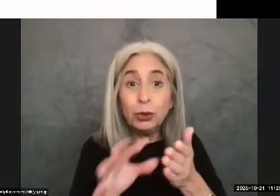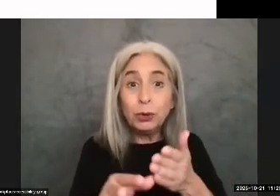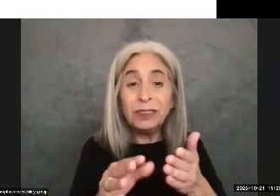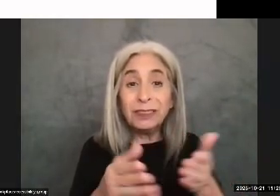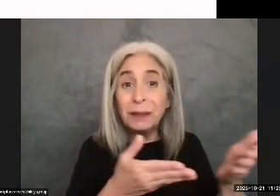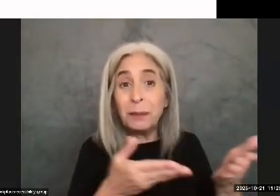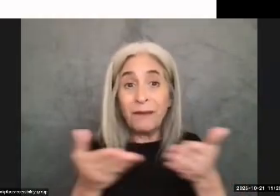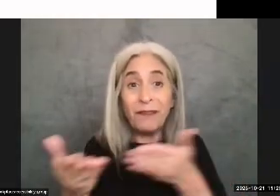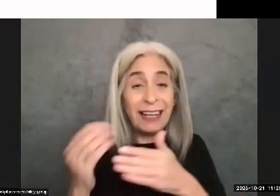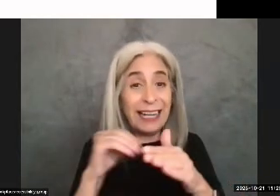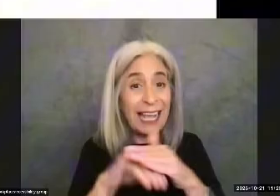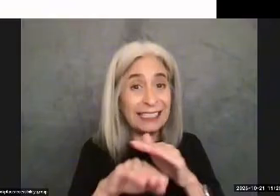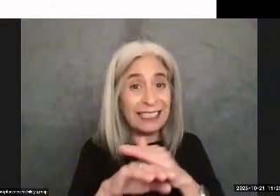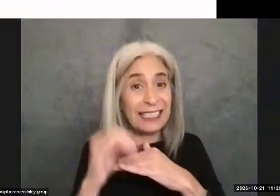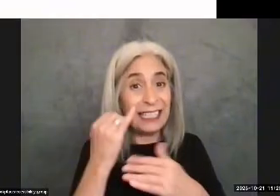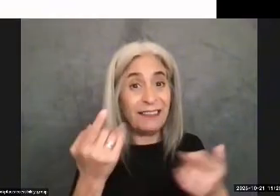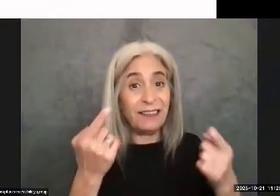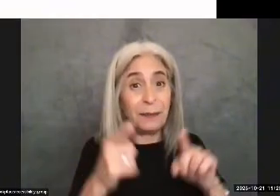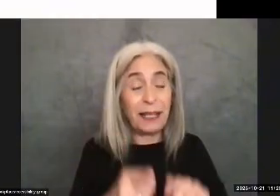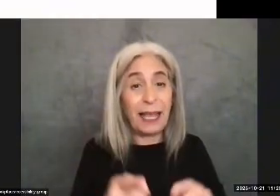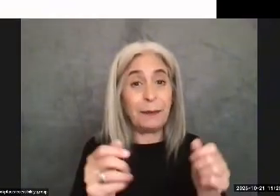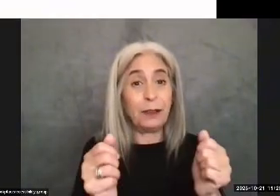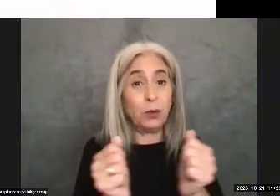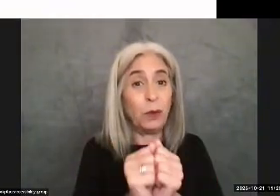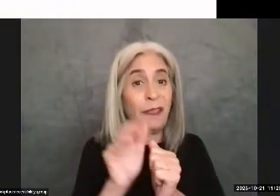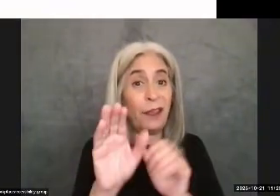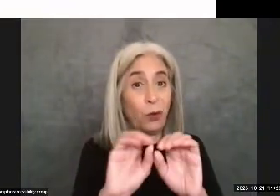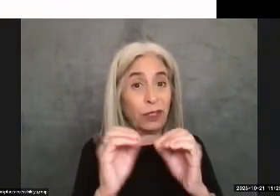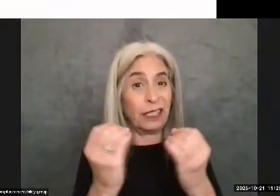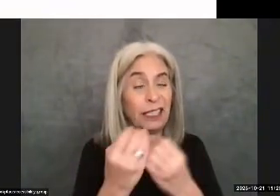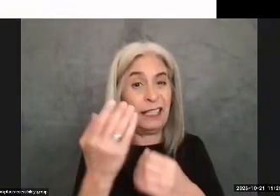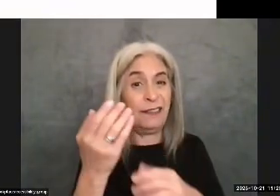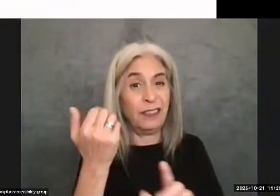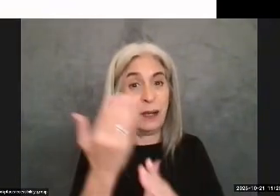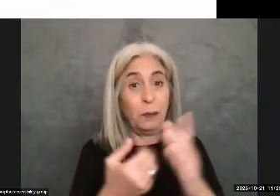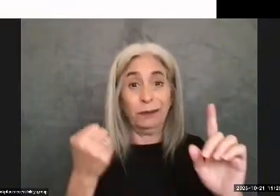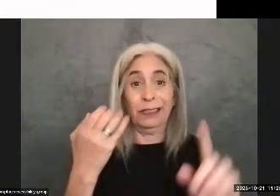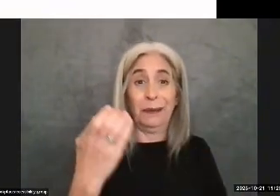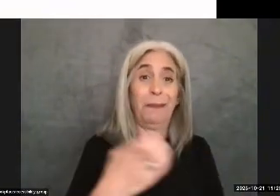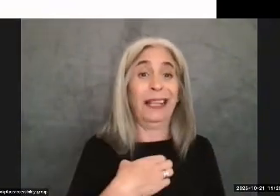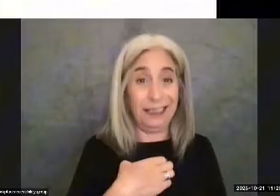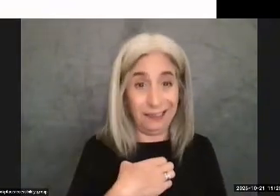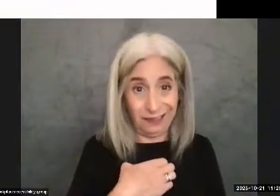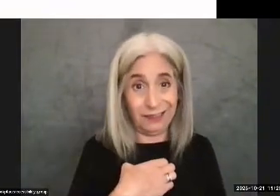Kathleen DeForest: Are being provided for if something happens to the organization, if you get hit with a complaint.